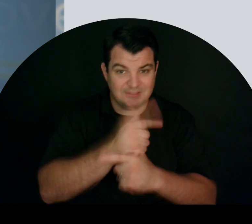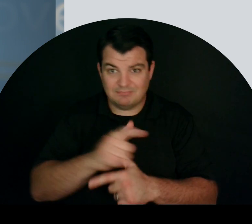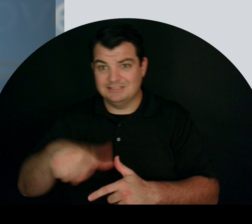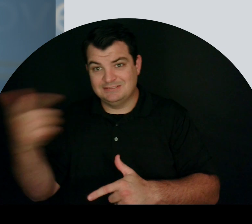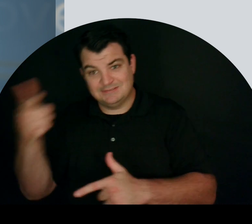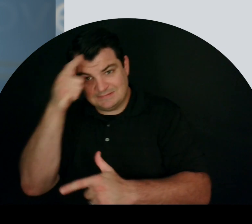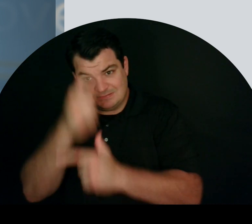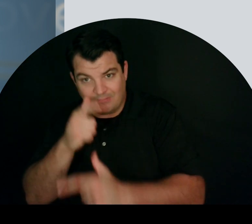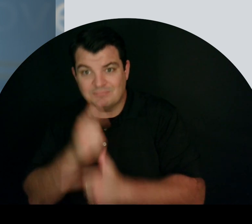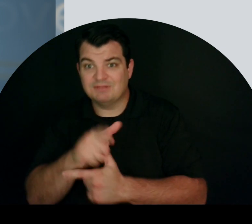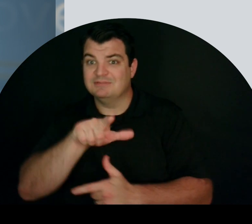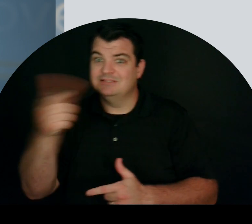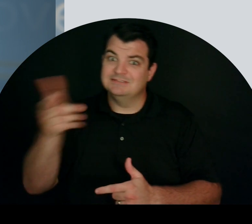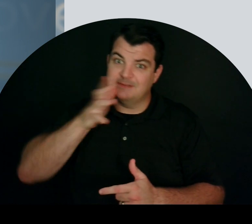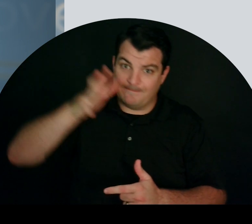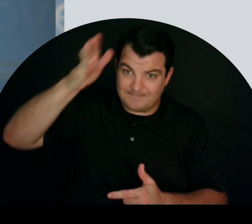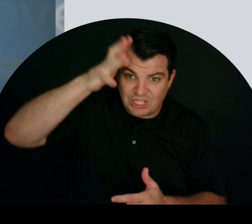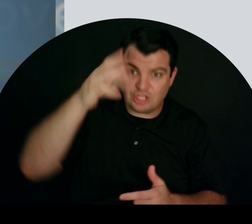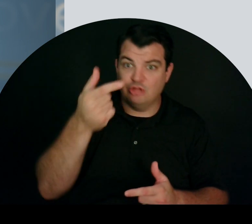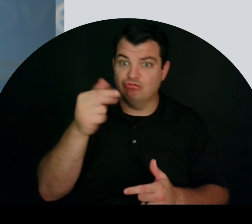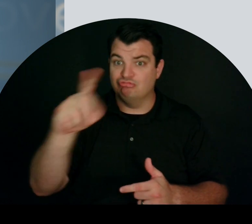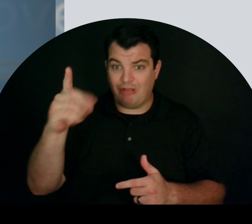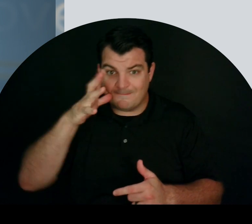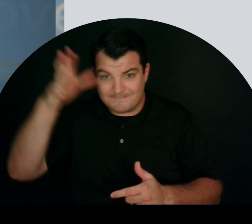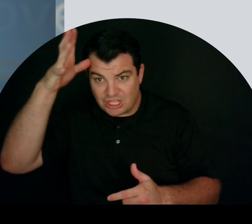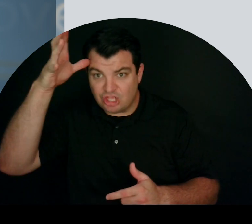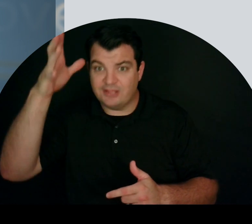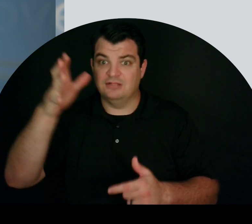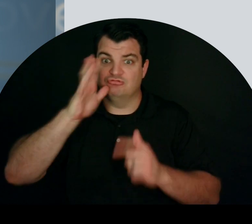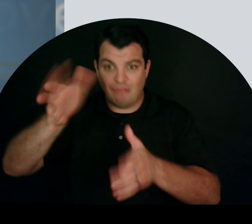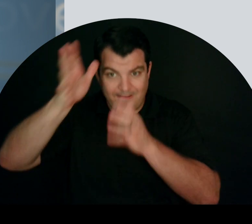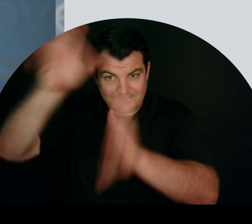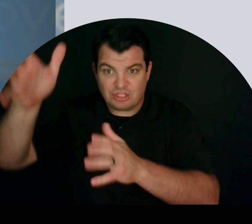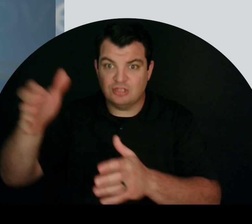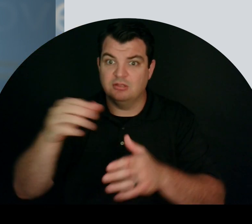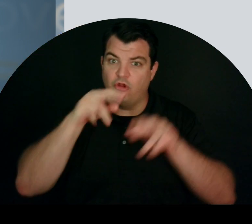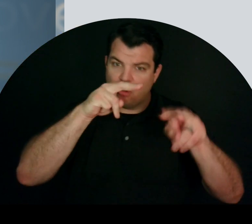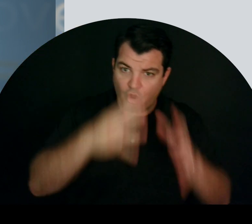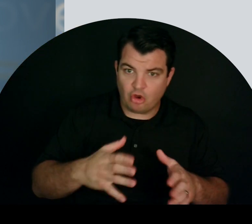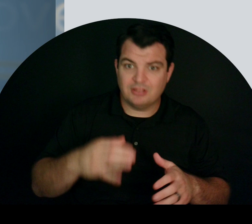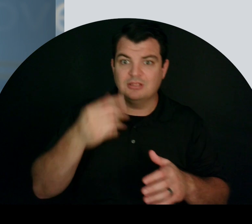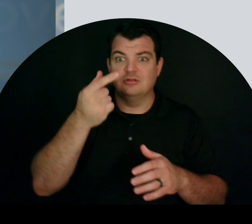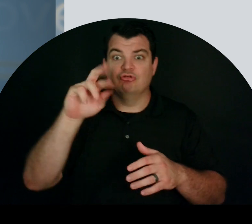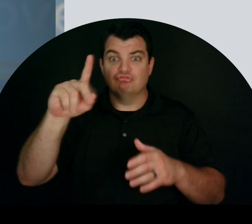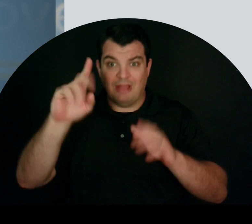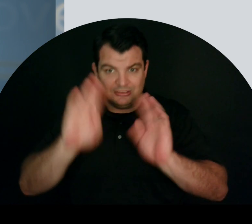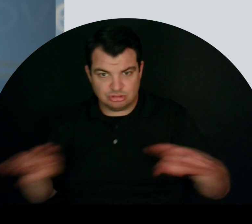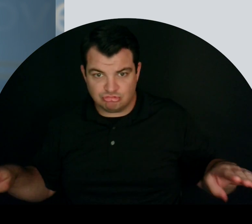siblings, stepsiblings, stepparent, grandparents, guardian and grandchildren.